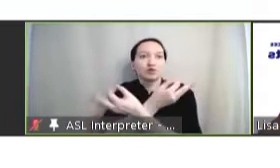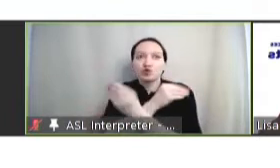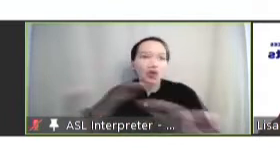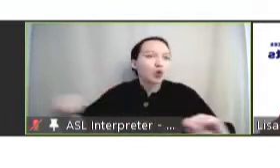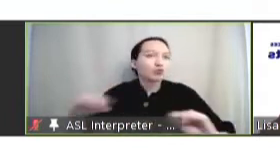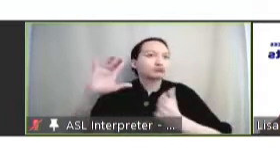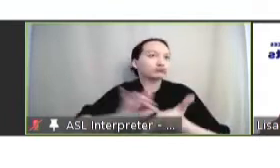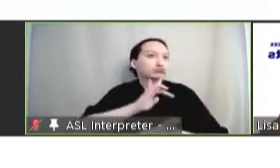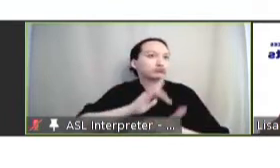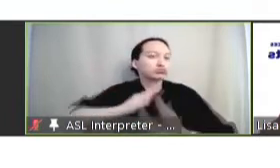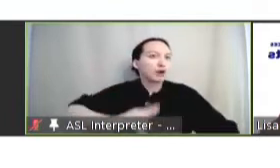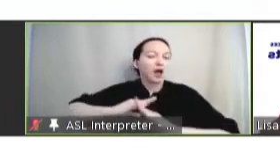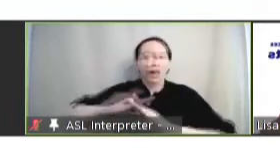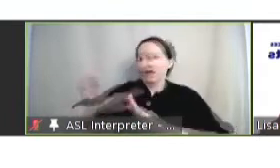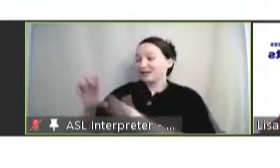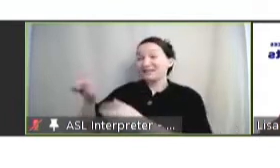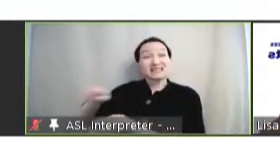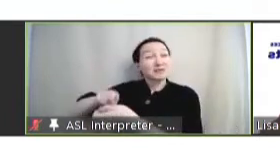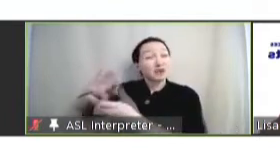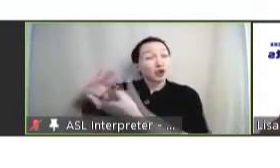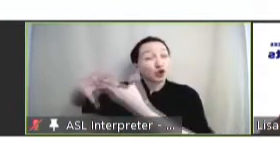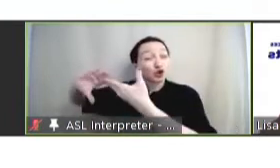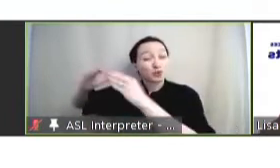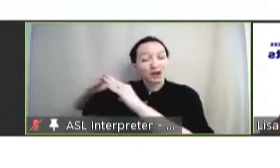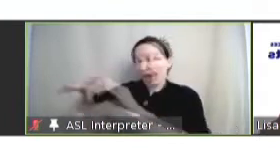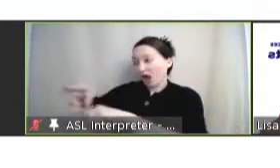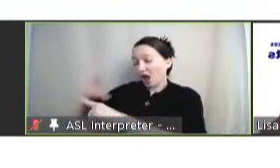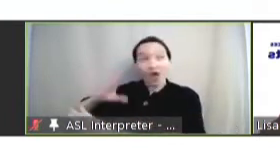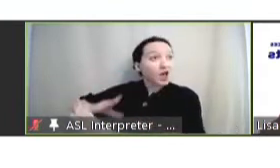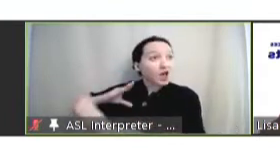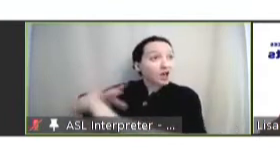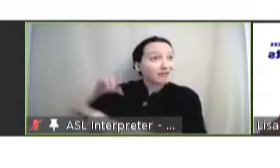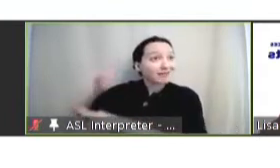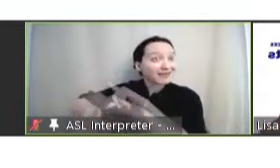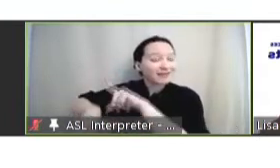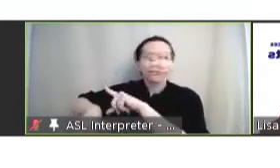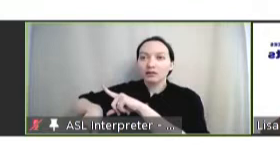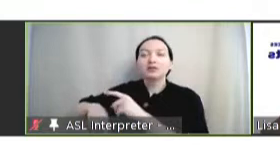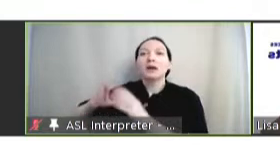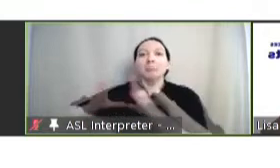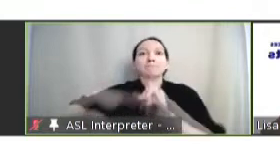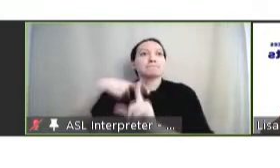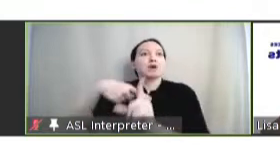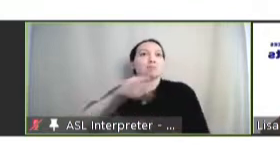that limit a community's ability to receive vaccinations, including boosters. Next slide.